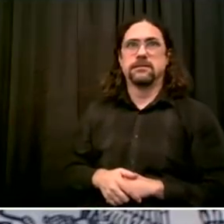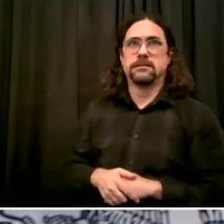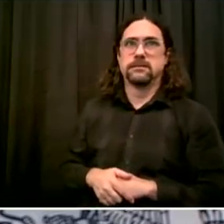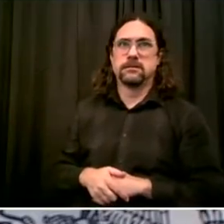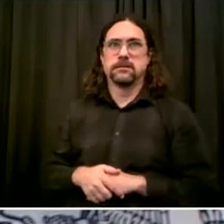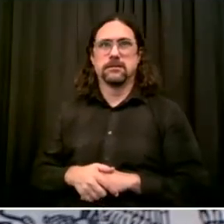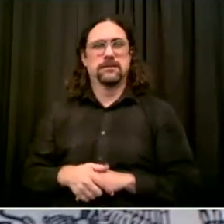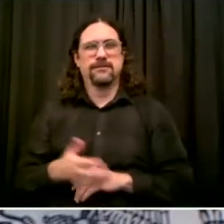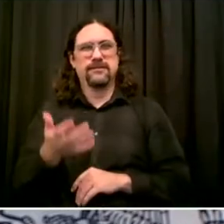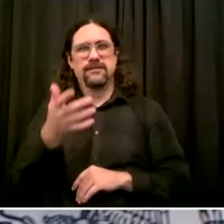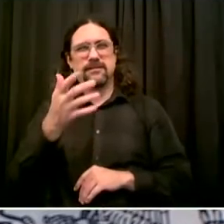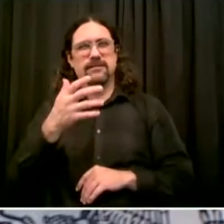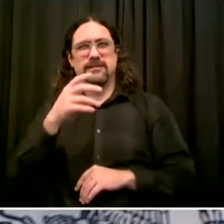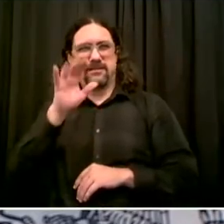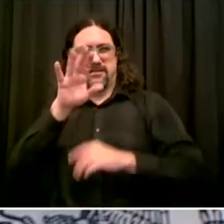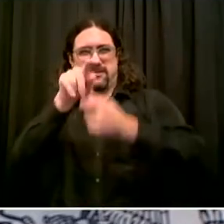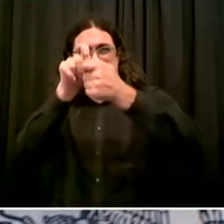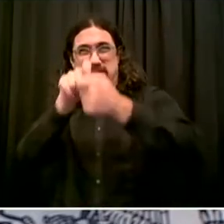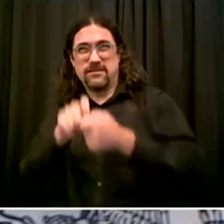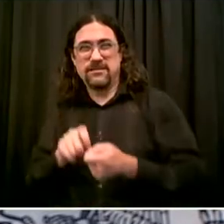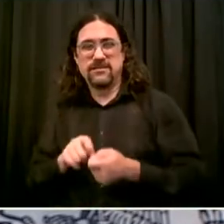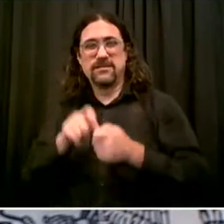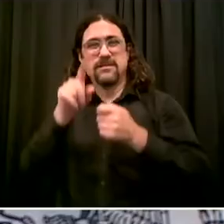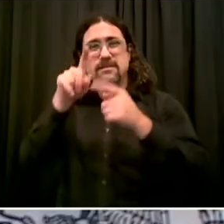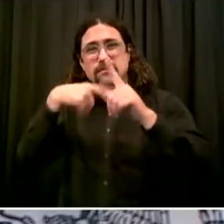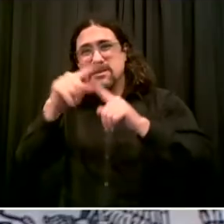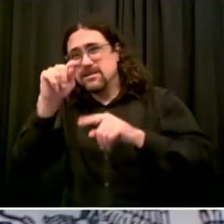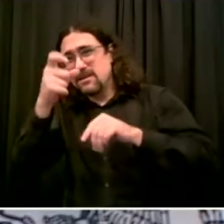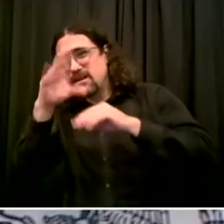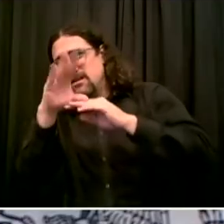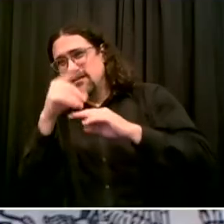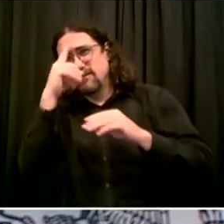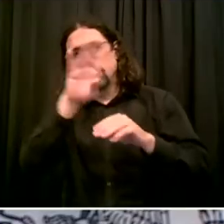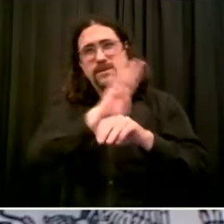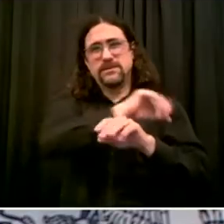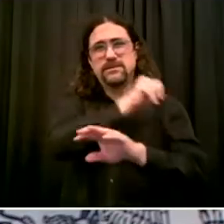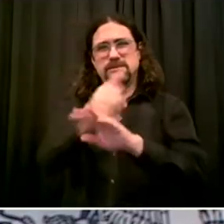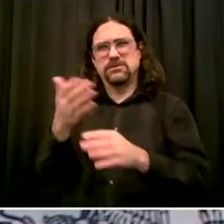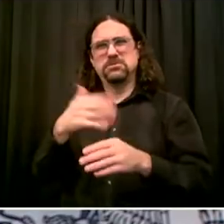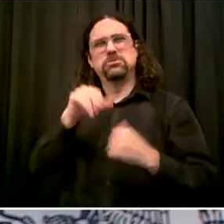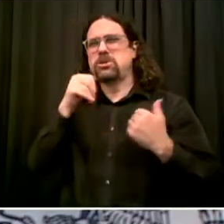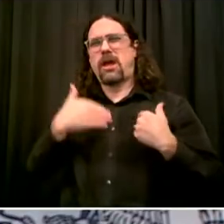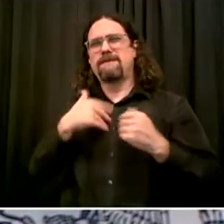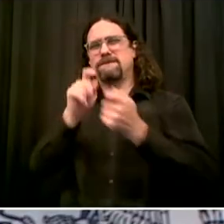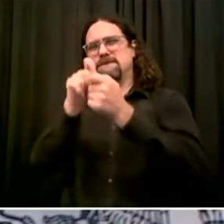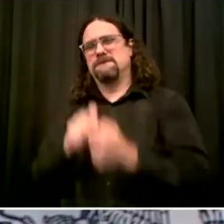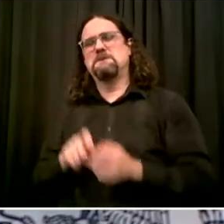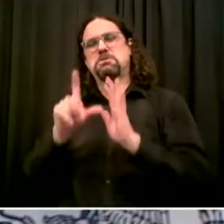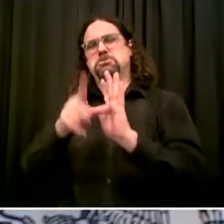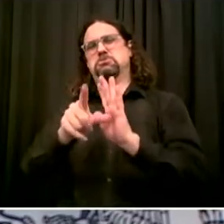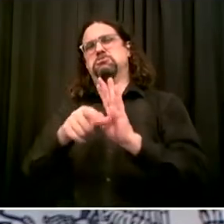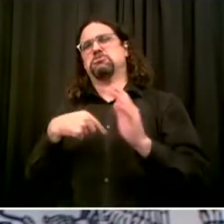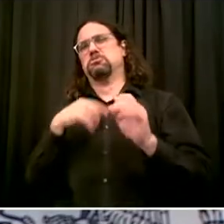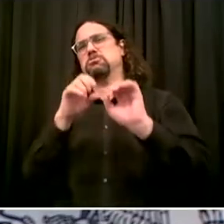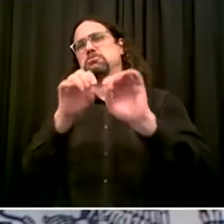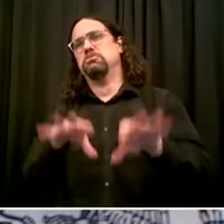YOU LATER TODAY. THIS IS SOMETHING THAT JUST CAME TOGETHER. I AM STILL WAITING FOR THE ARBITRATIN O